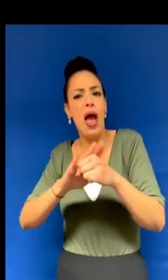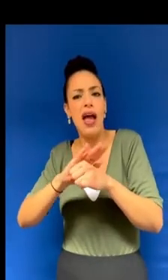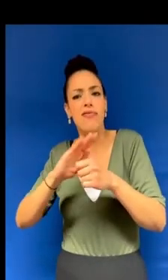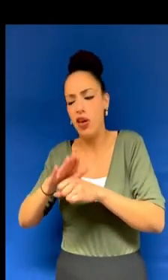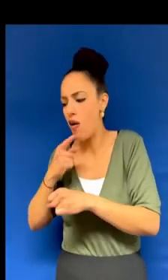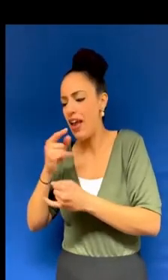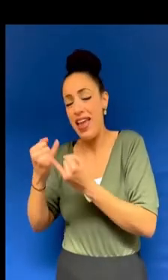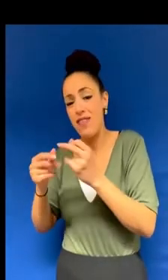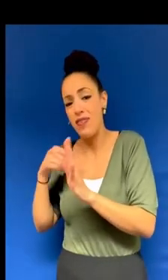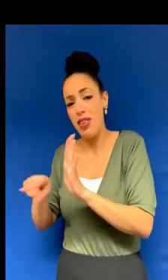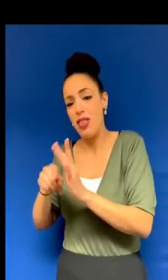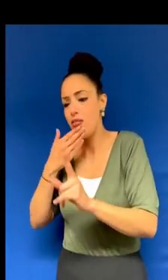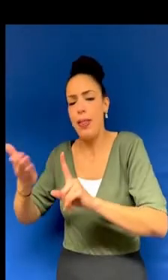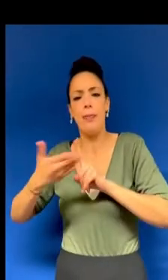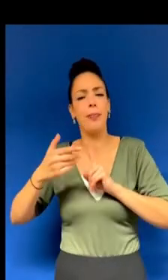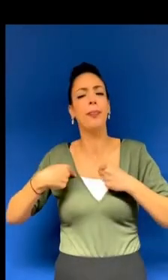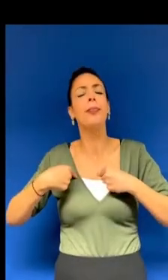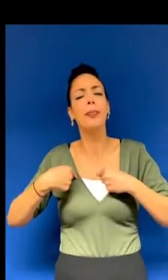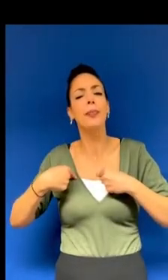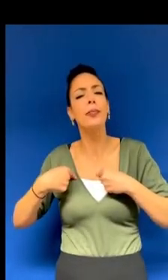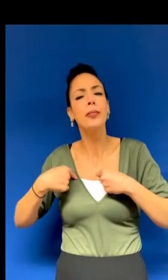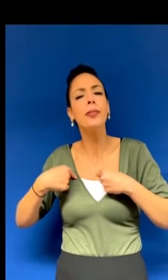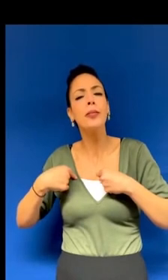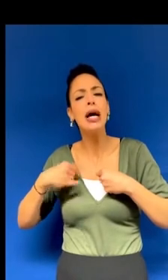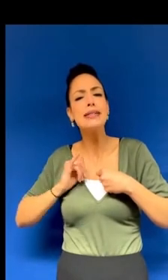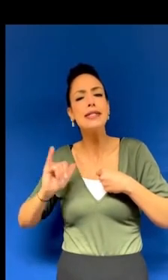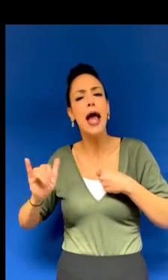build up and be great, and be successful." But then when it comes to a situation like this,